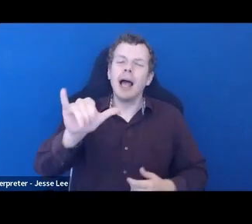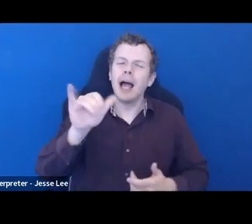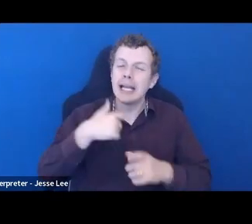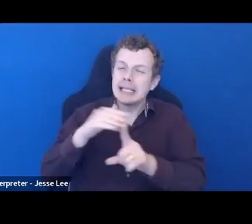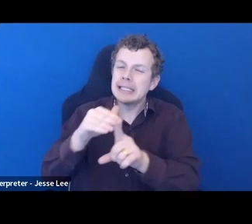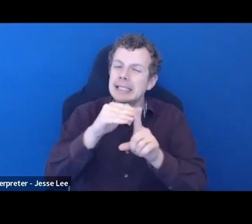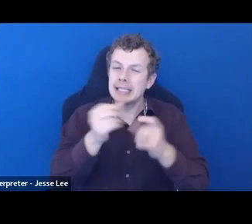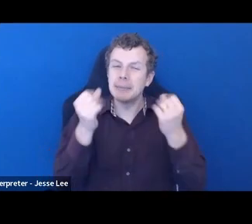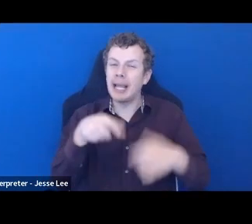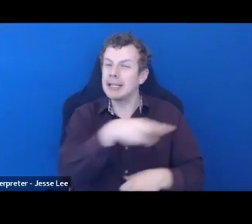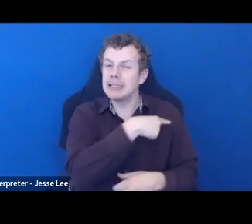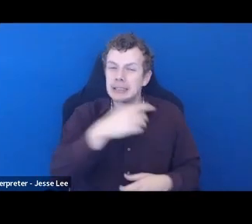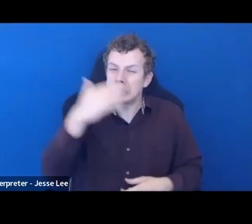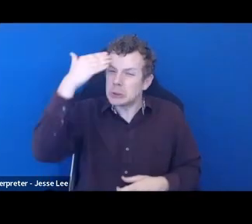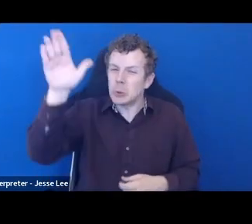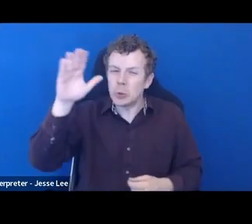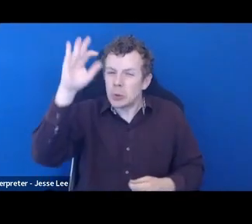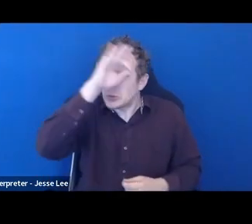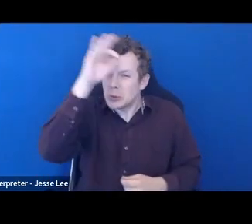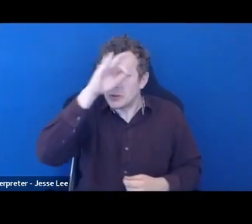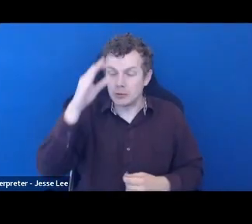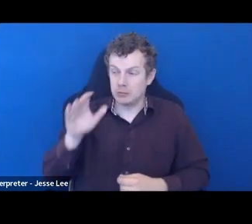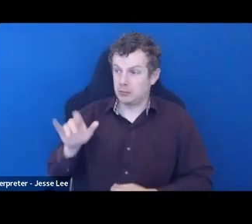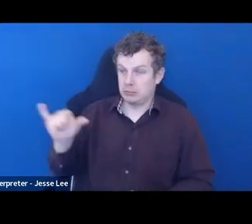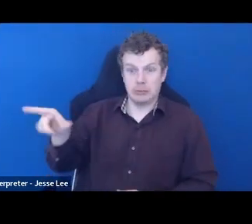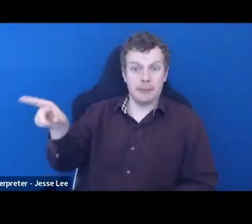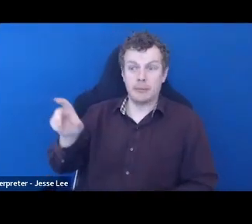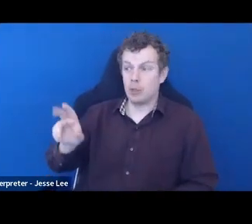And so in the case of a child with unilateral hearing loss who may